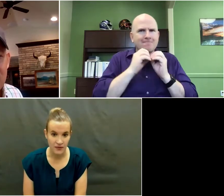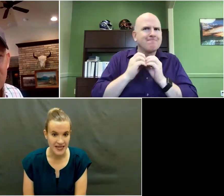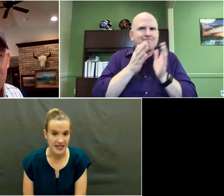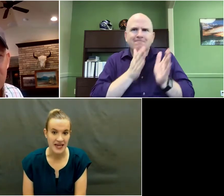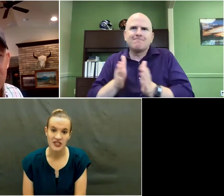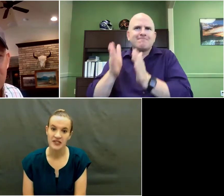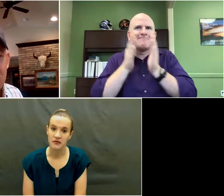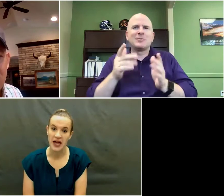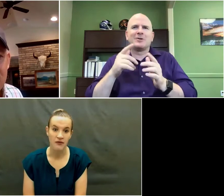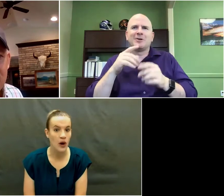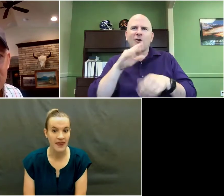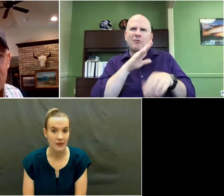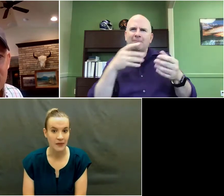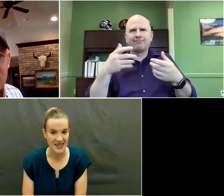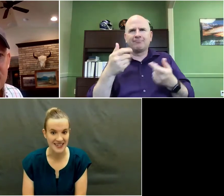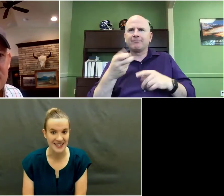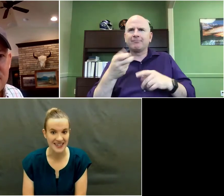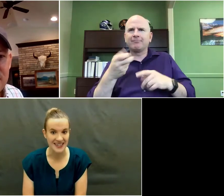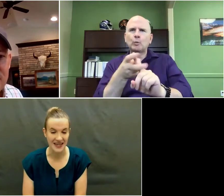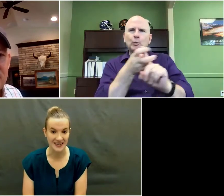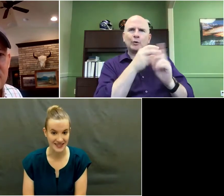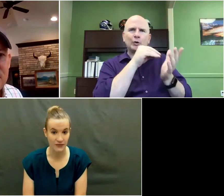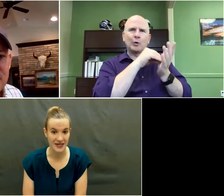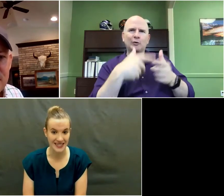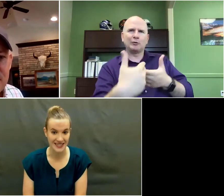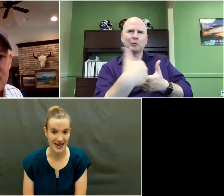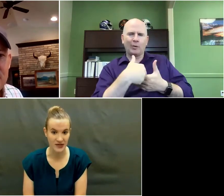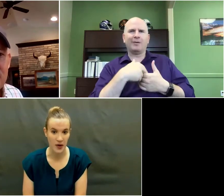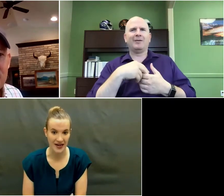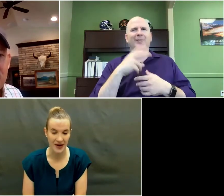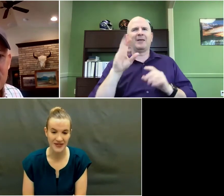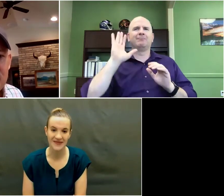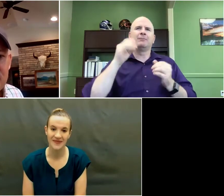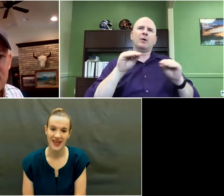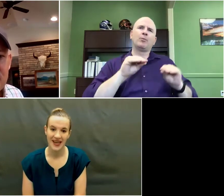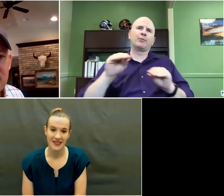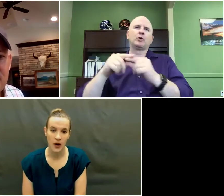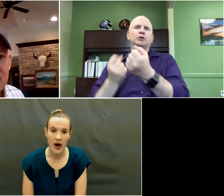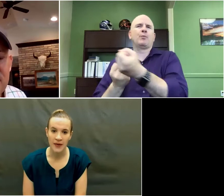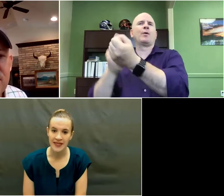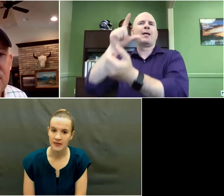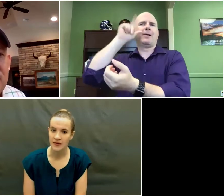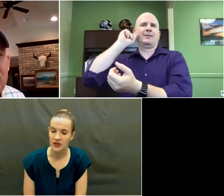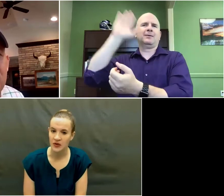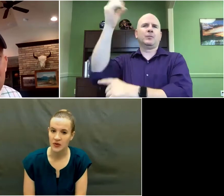retaliation, and of what that would mean if they, if we did decide to walk out. So I was able to